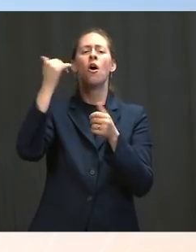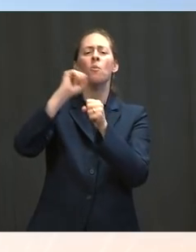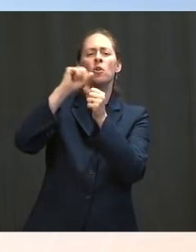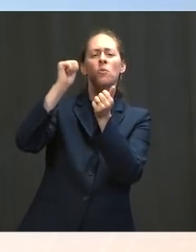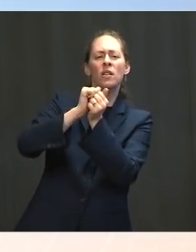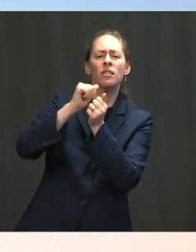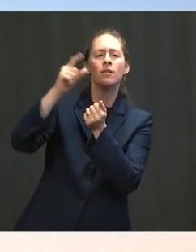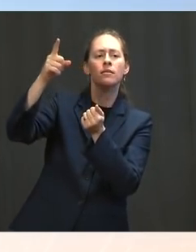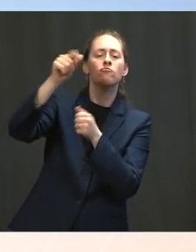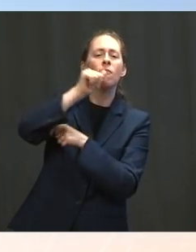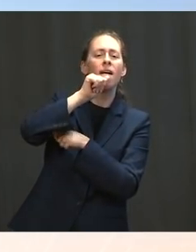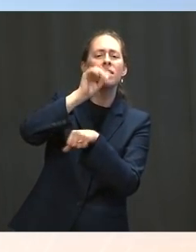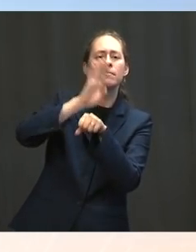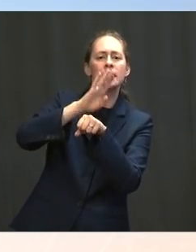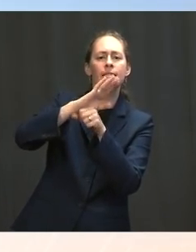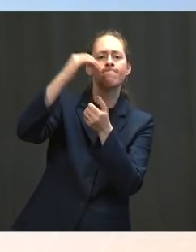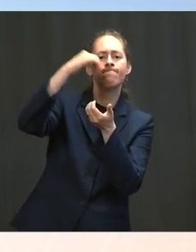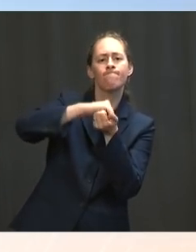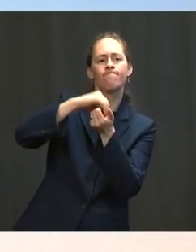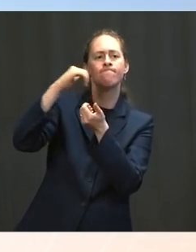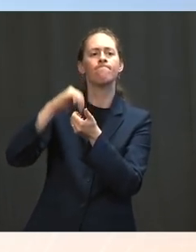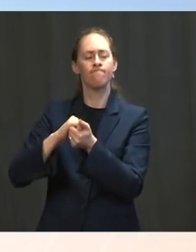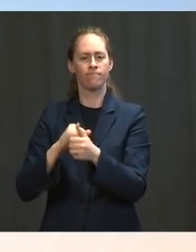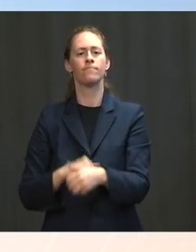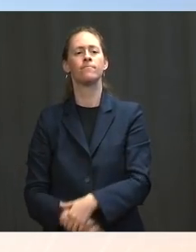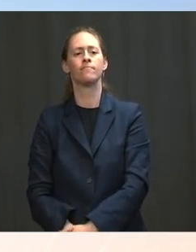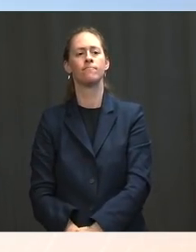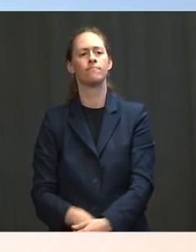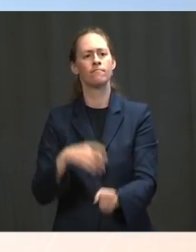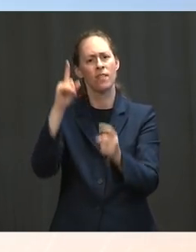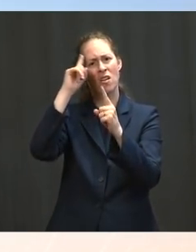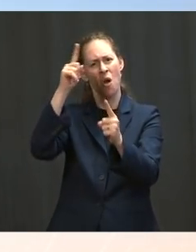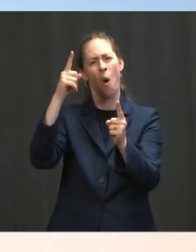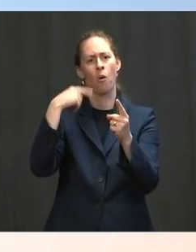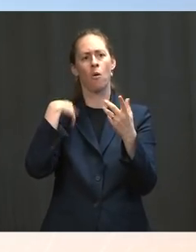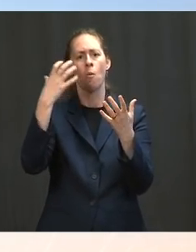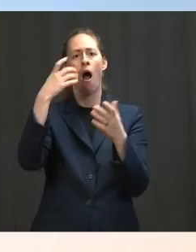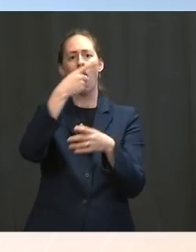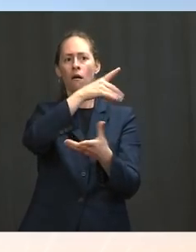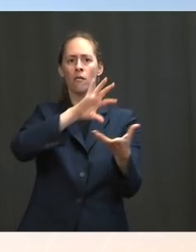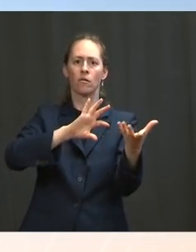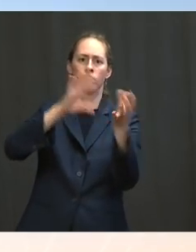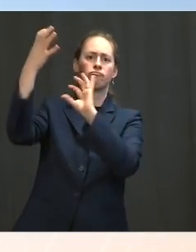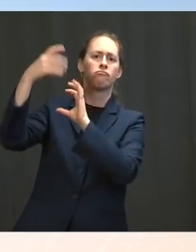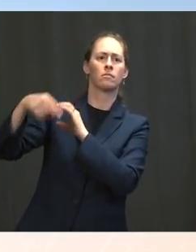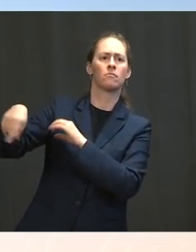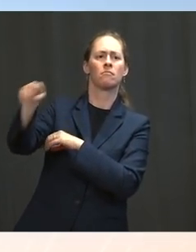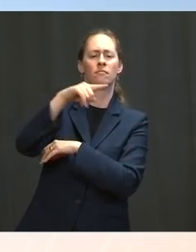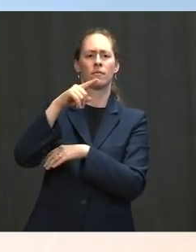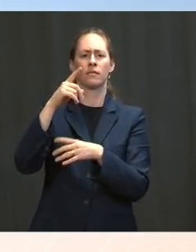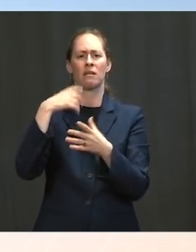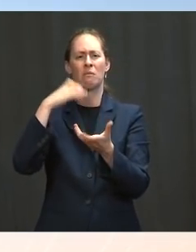and ensuring we are reducing the impact the -- I should say, the vulnerability -- of private-sector entities.